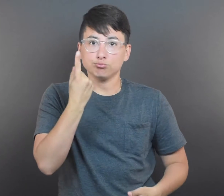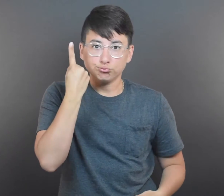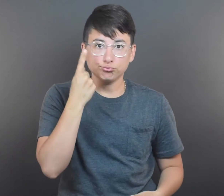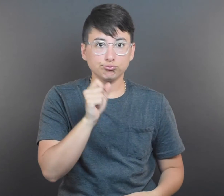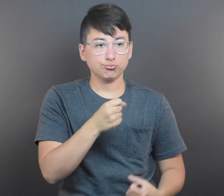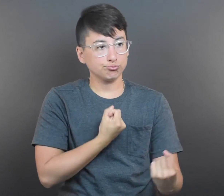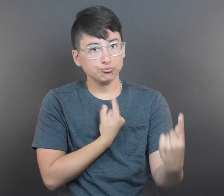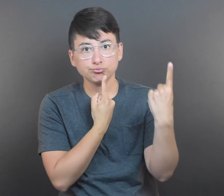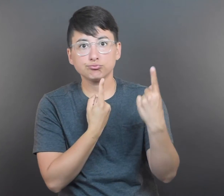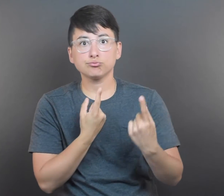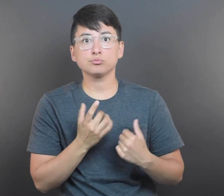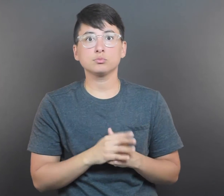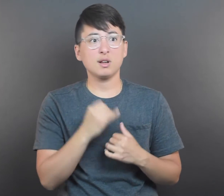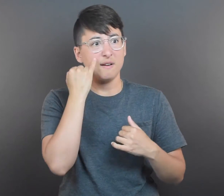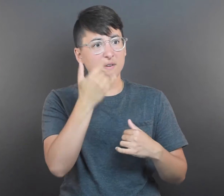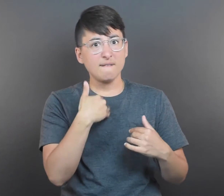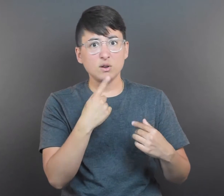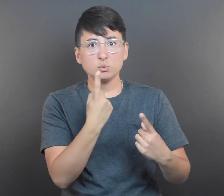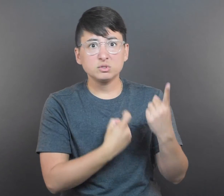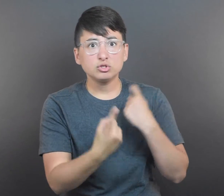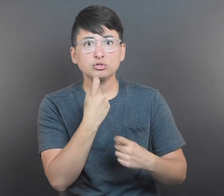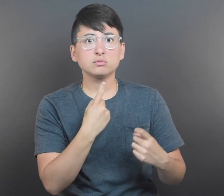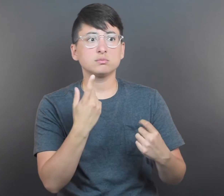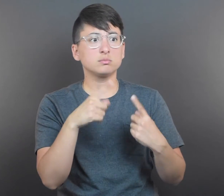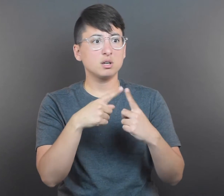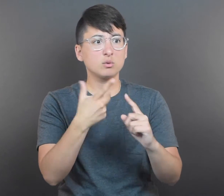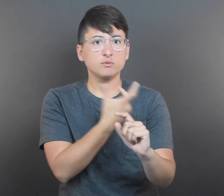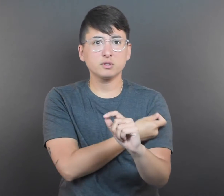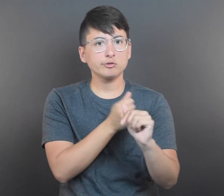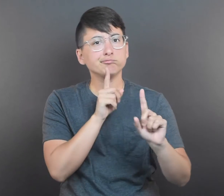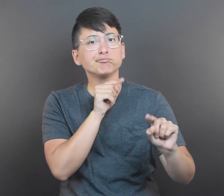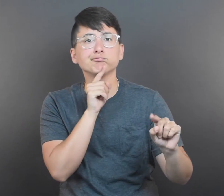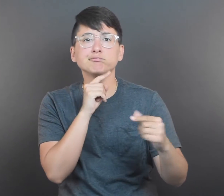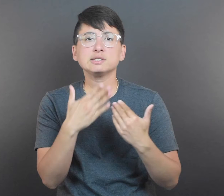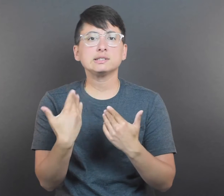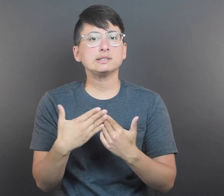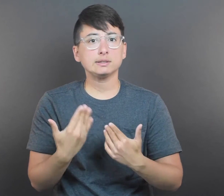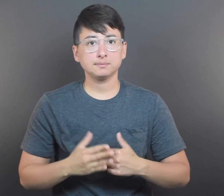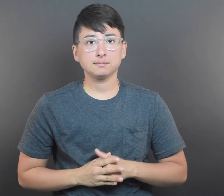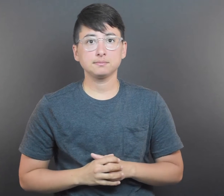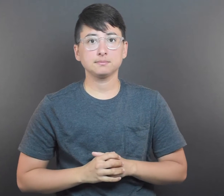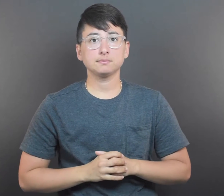after she engaged in a discussion with one of the Somali nurses on site.